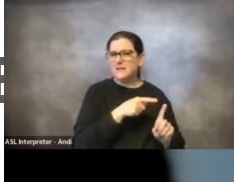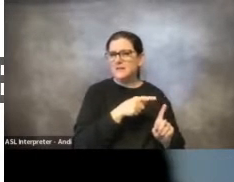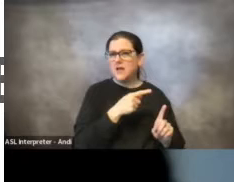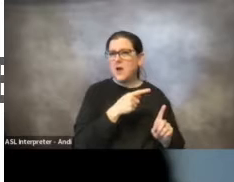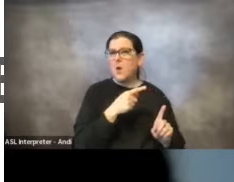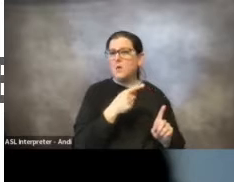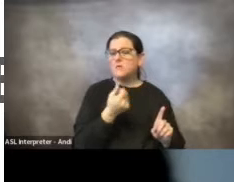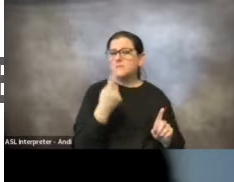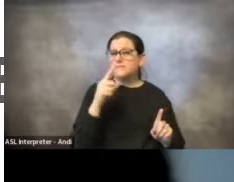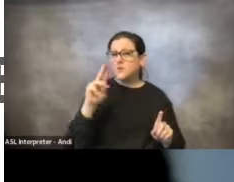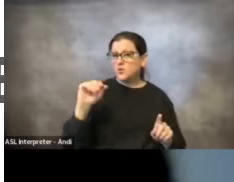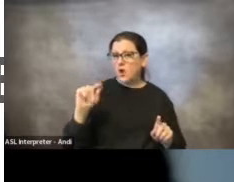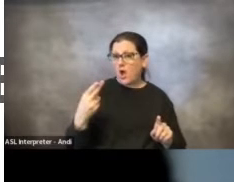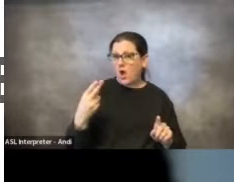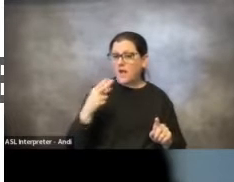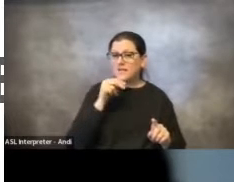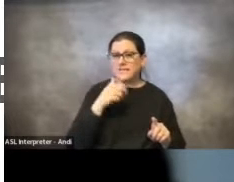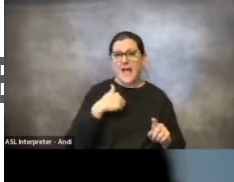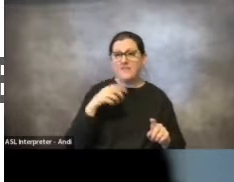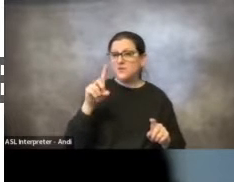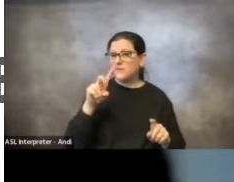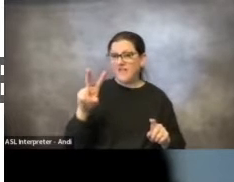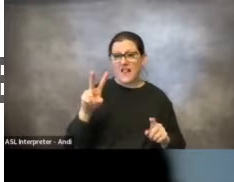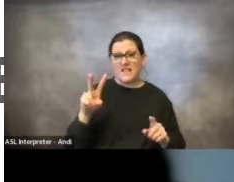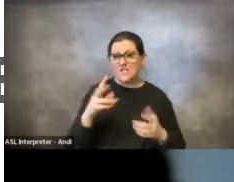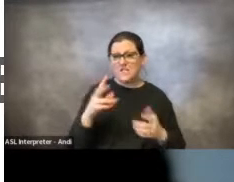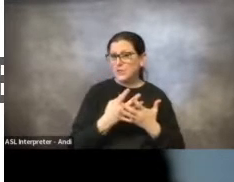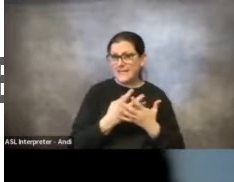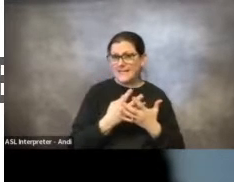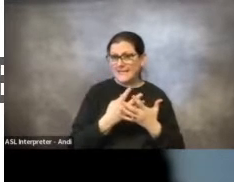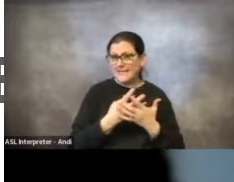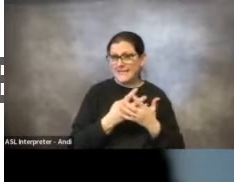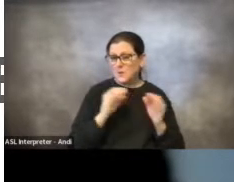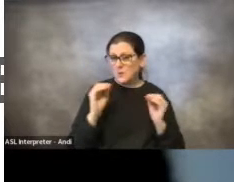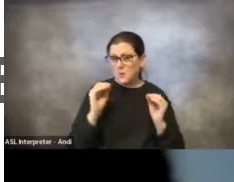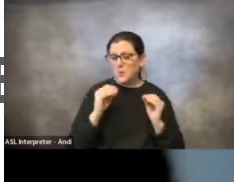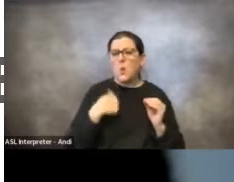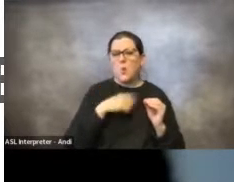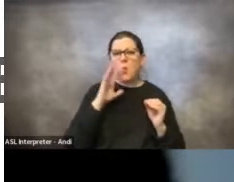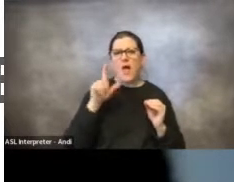have a domestic violence screening. So we'll have to kind of develop that to identify